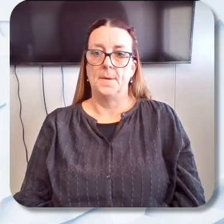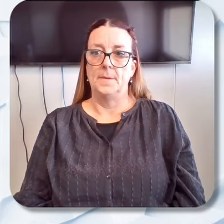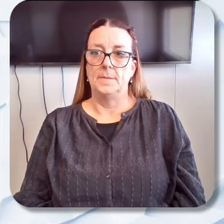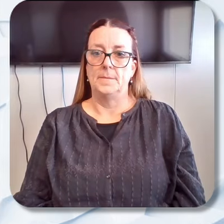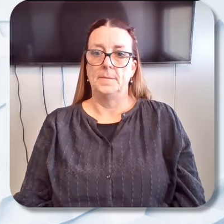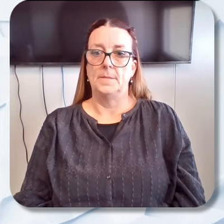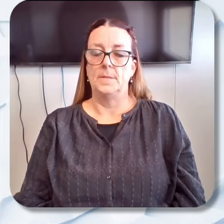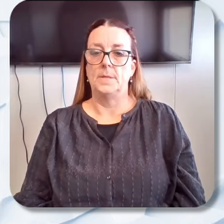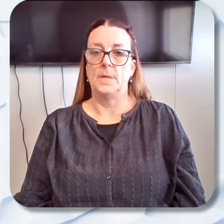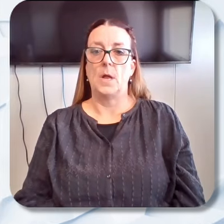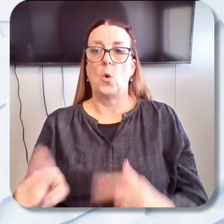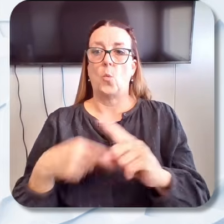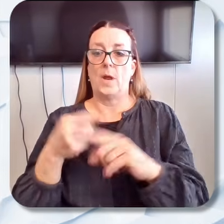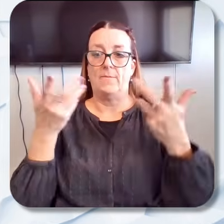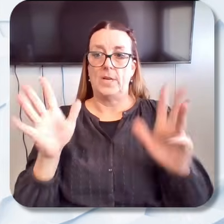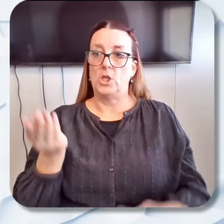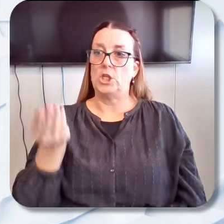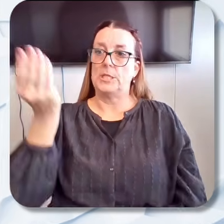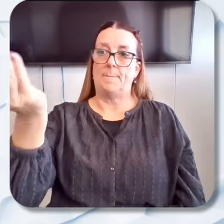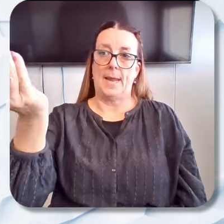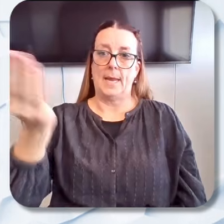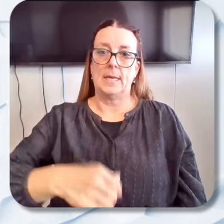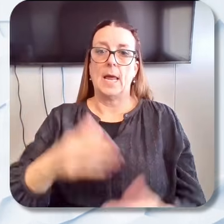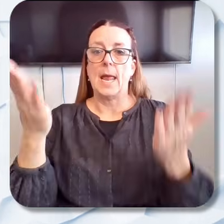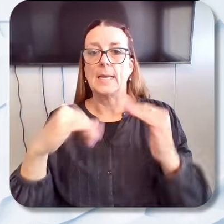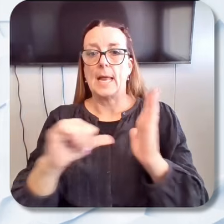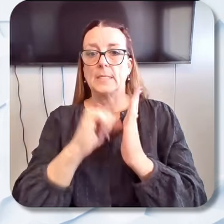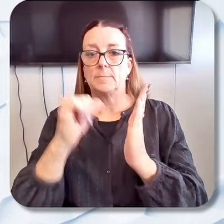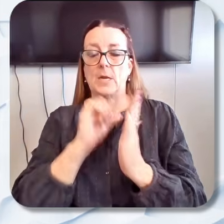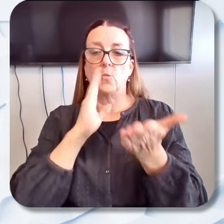So once you have submitted your data, the next page is going to ask you to certify that